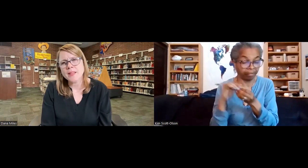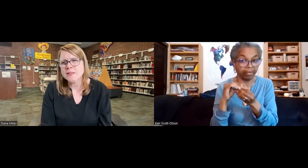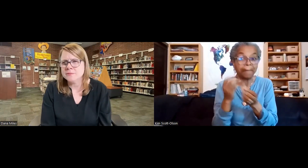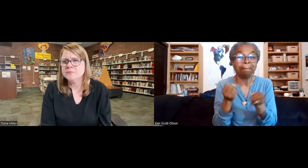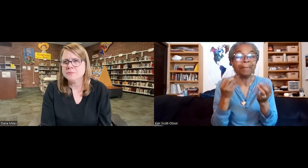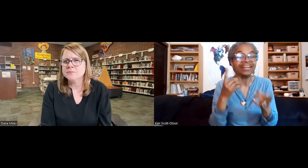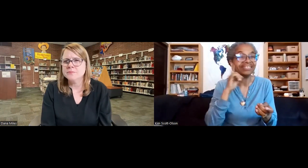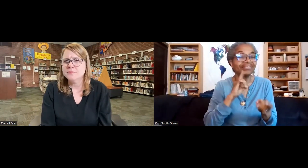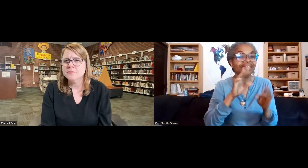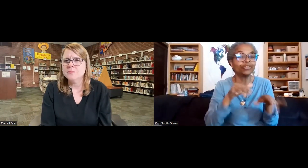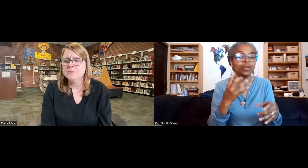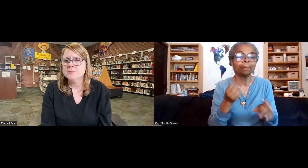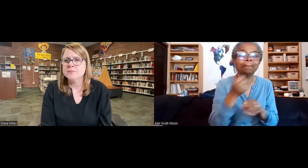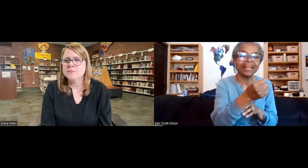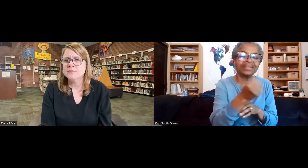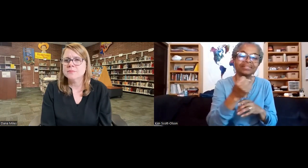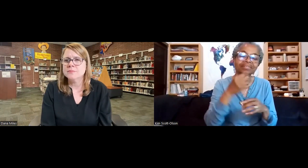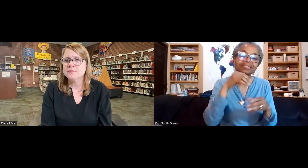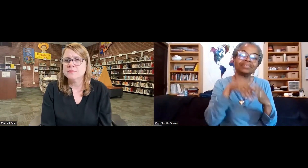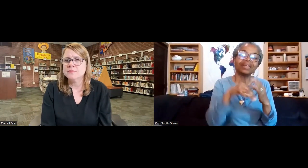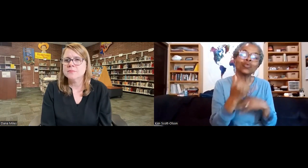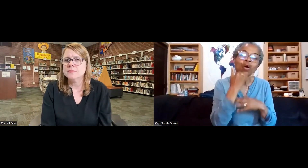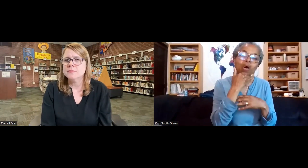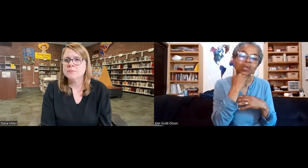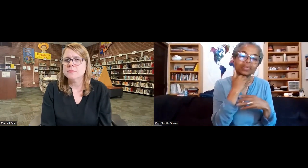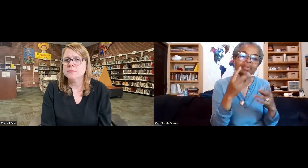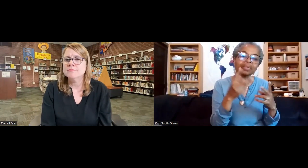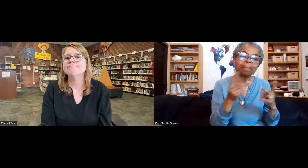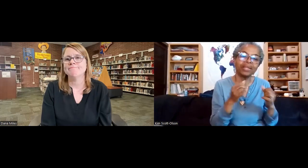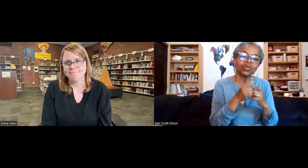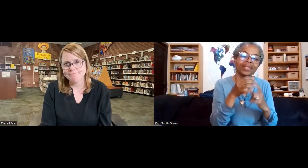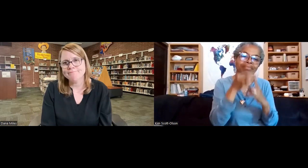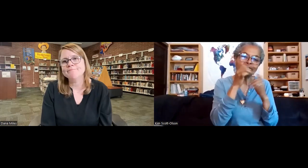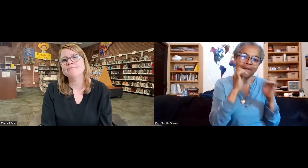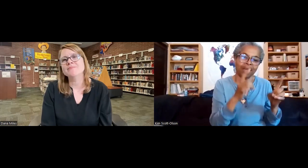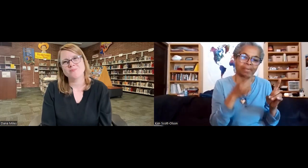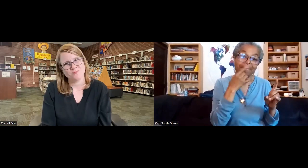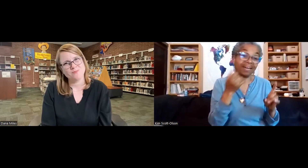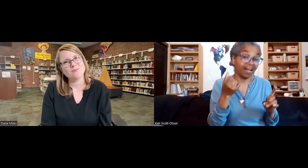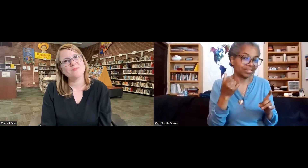So for many, many years, many Deaf children were placed into special education